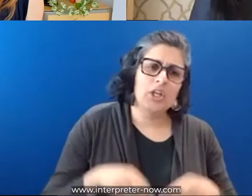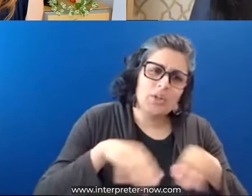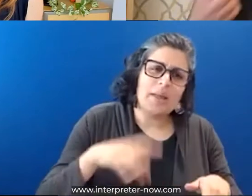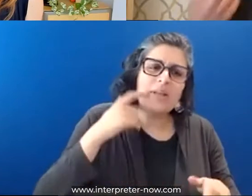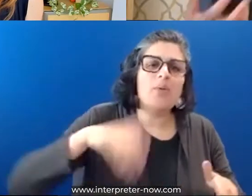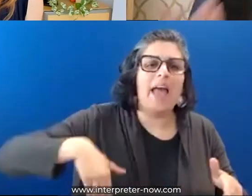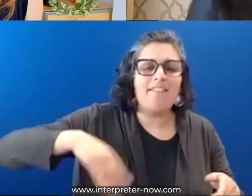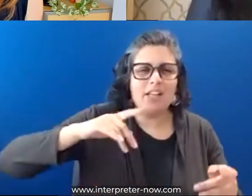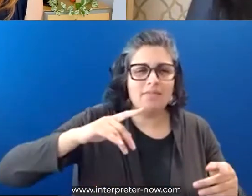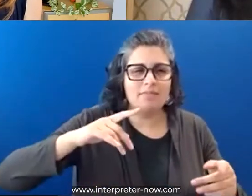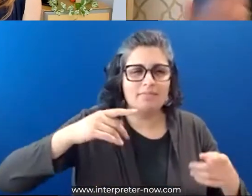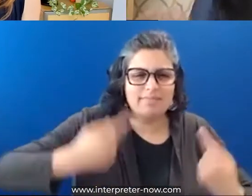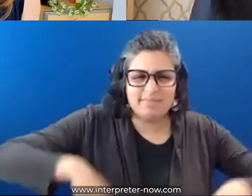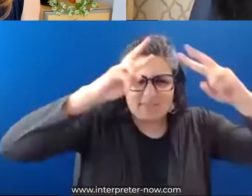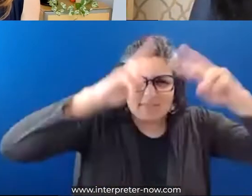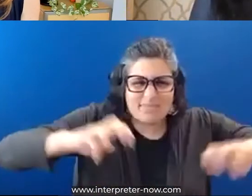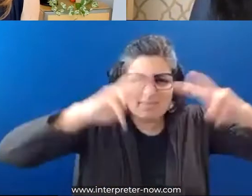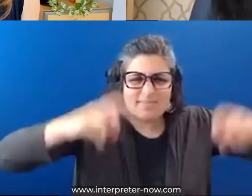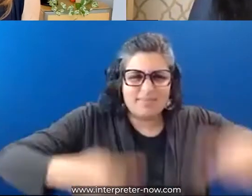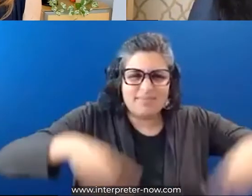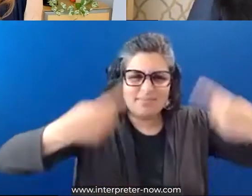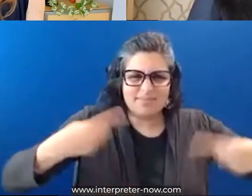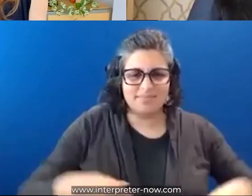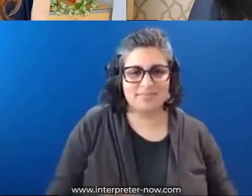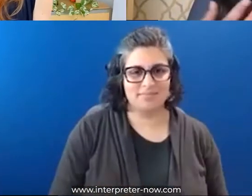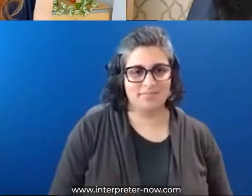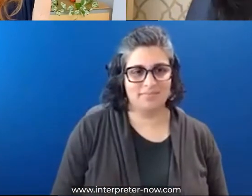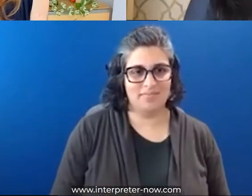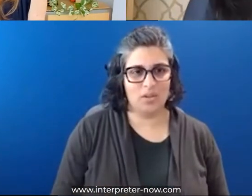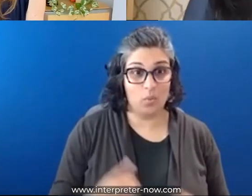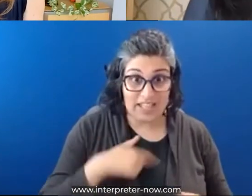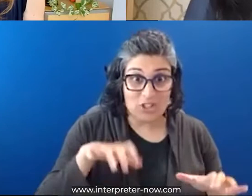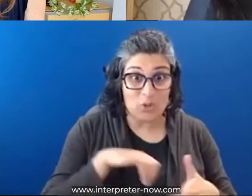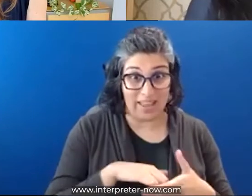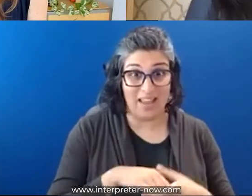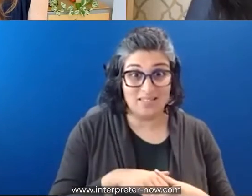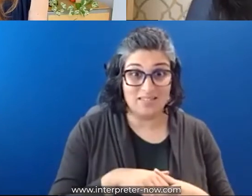You haven't battled it out in the great battleground of ideas. We need to do that. We need to be strong.